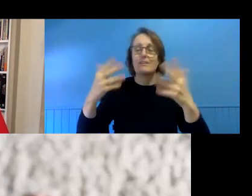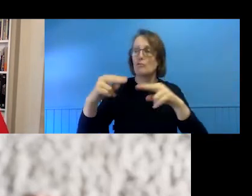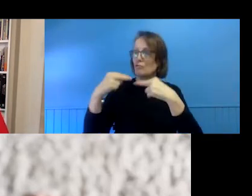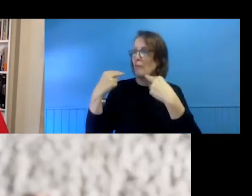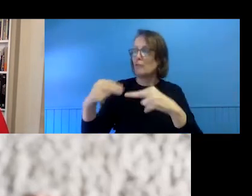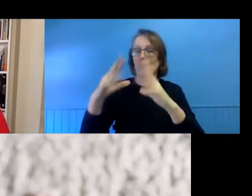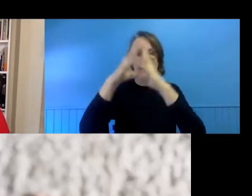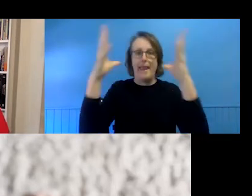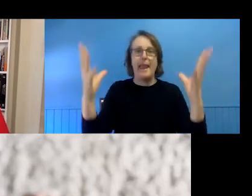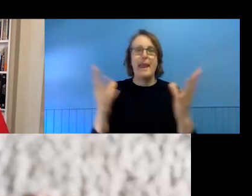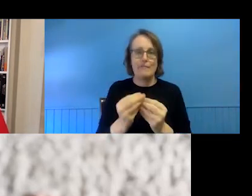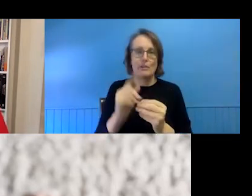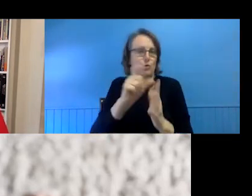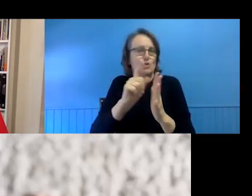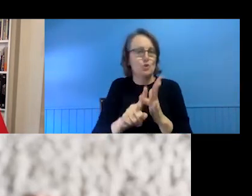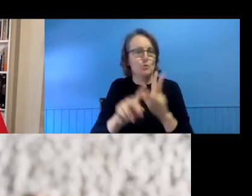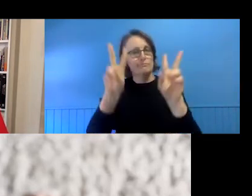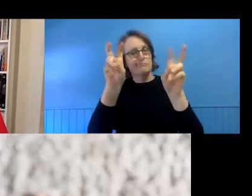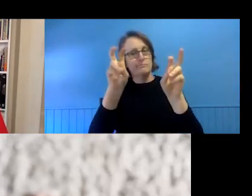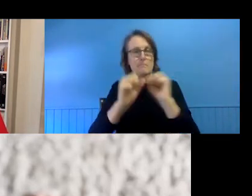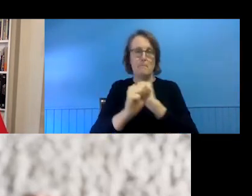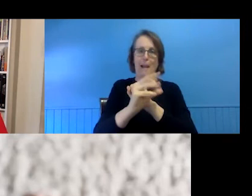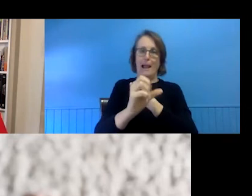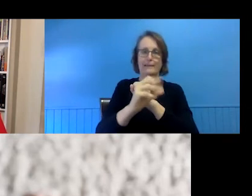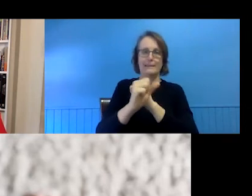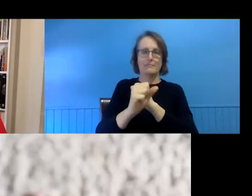currently doing that could be classified as marketing even if you